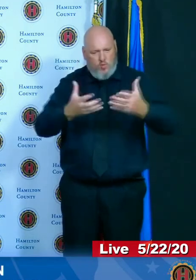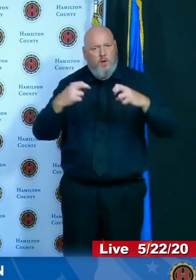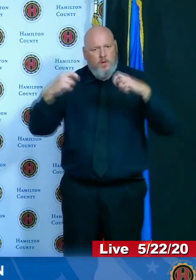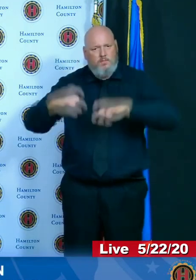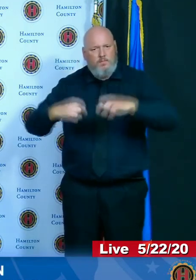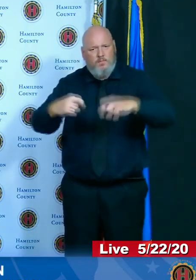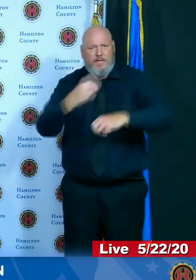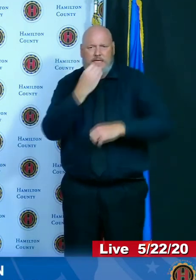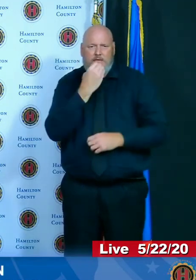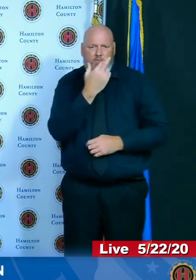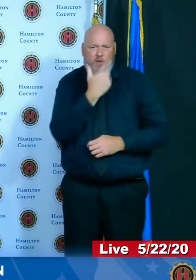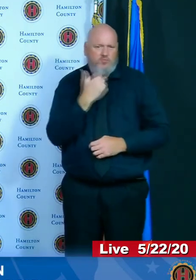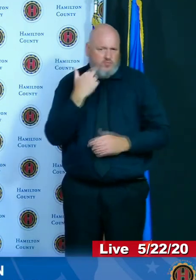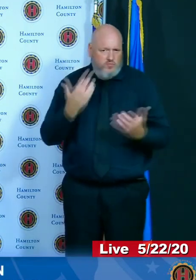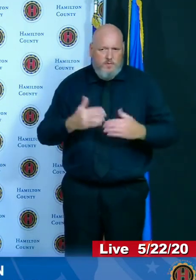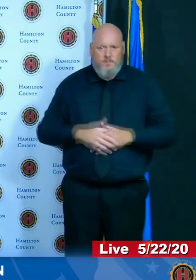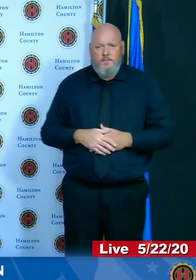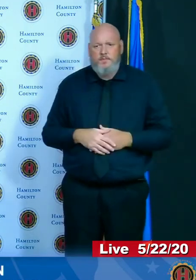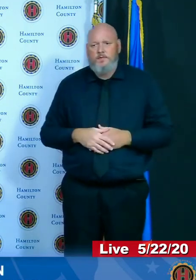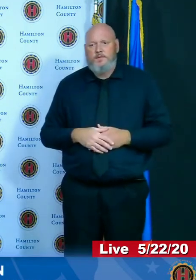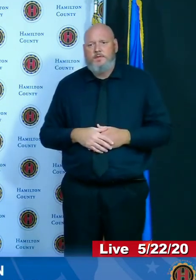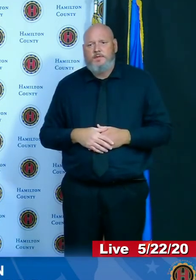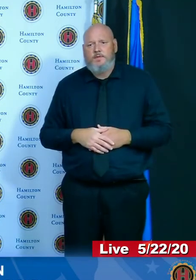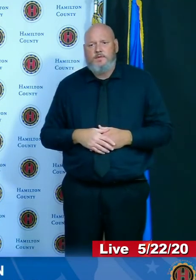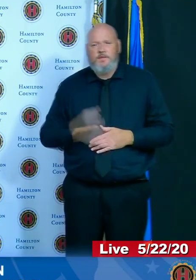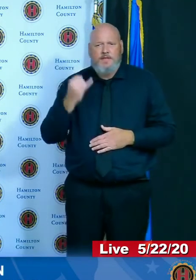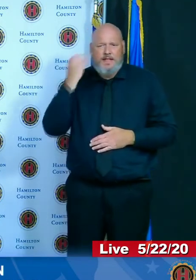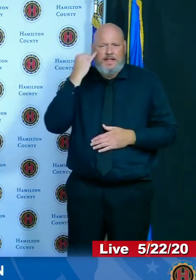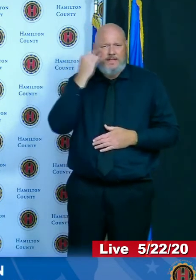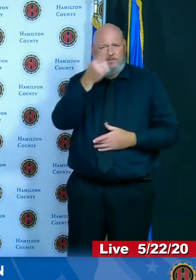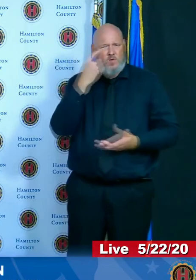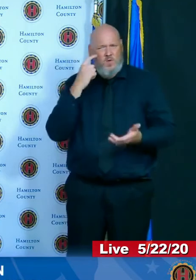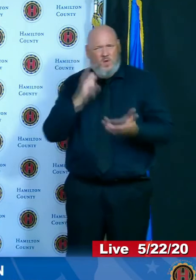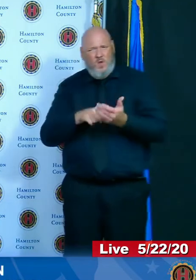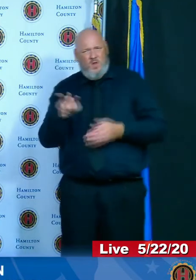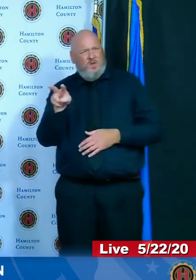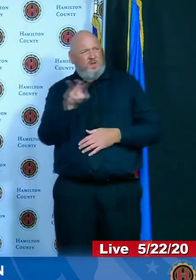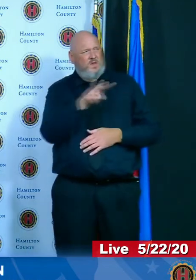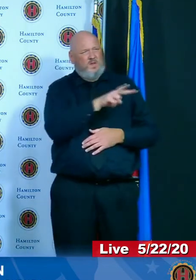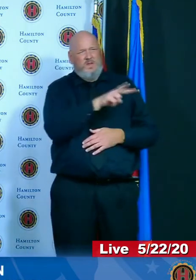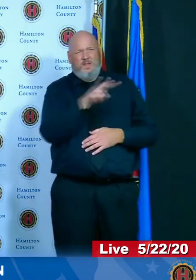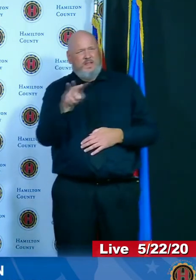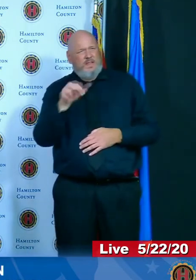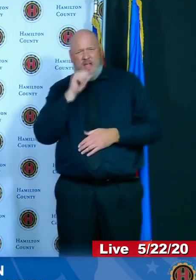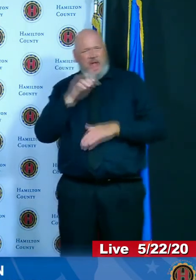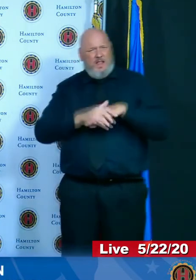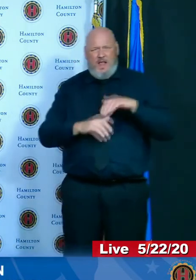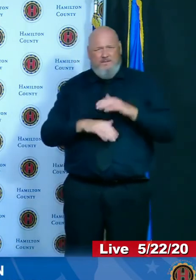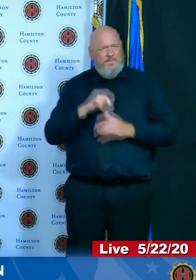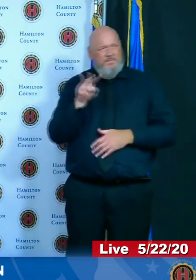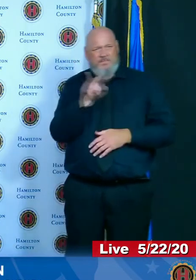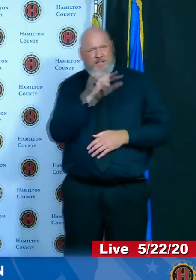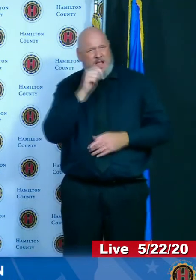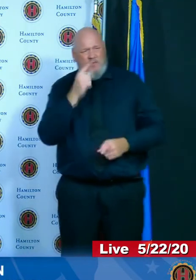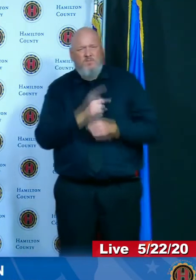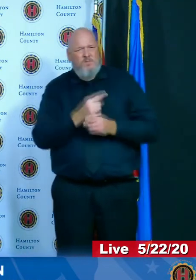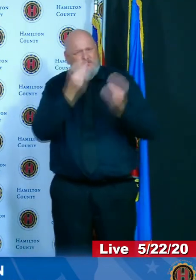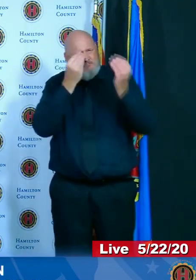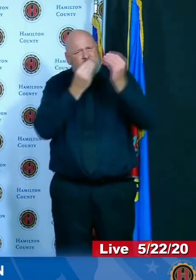know why and then take your business elsewhere I would like to see every restaurant make this a safe experience for their diners